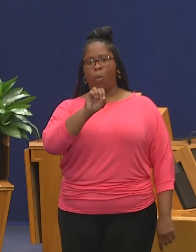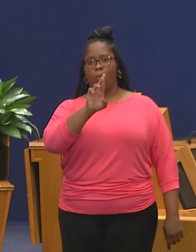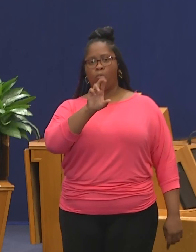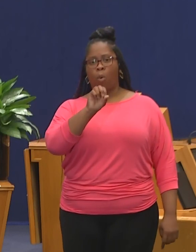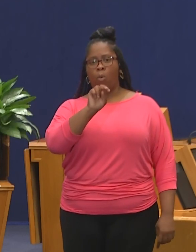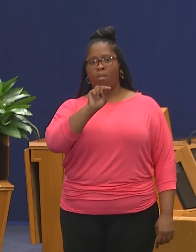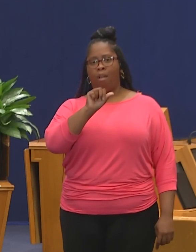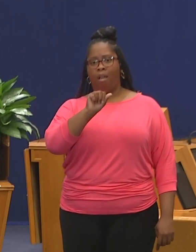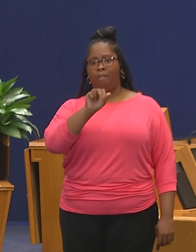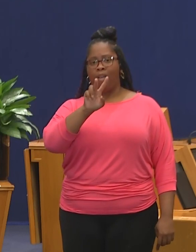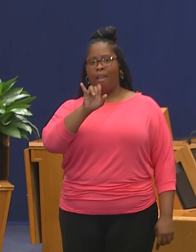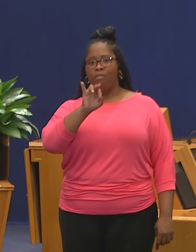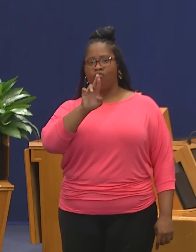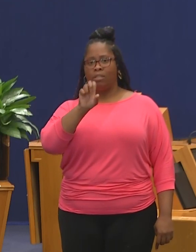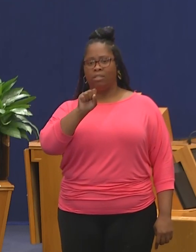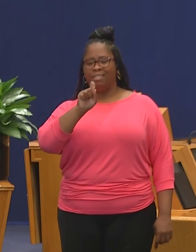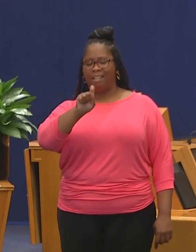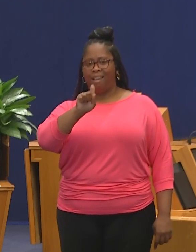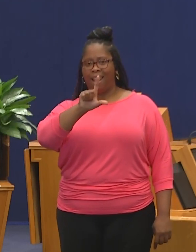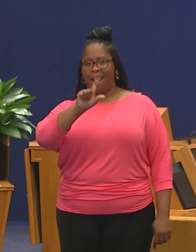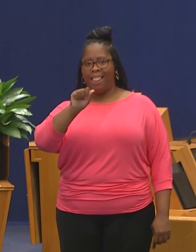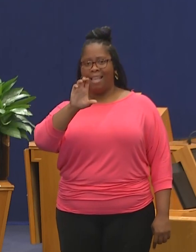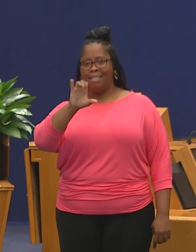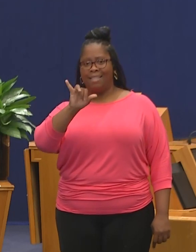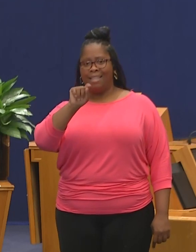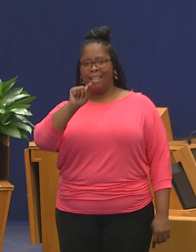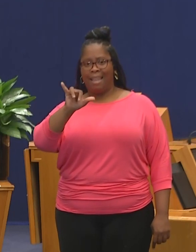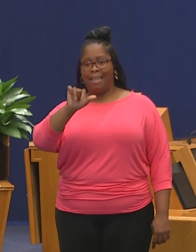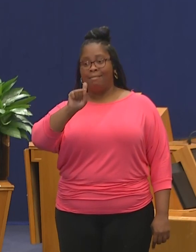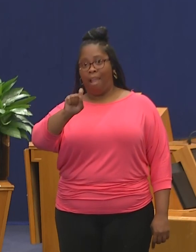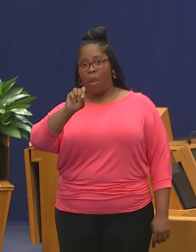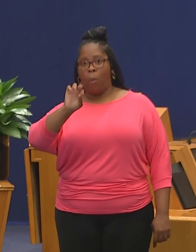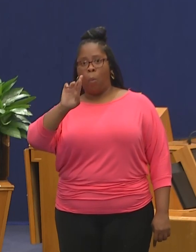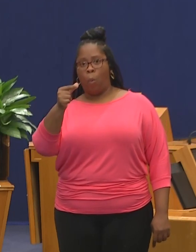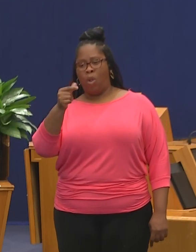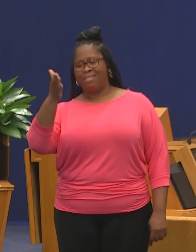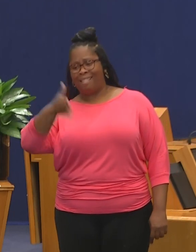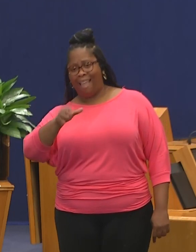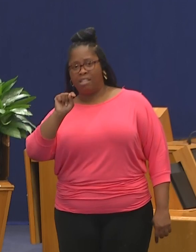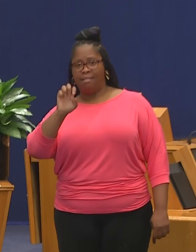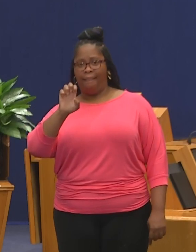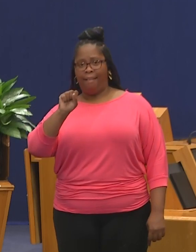SITES, PLEASE VISIT